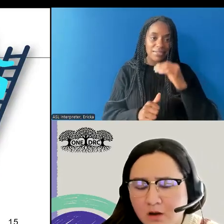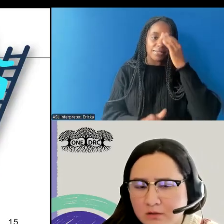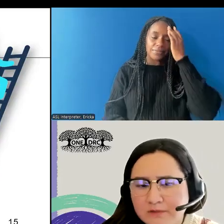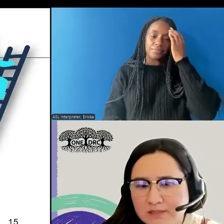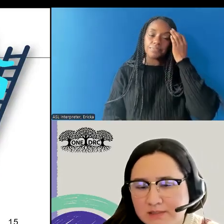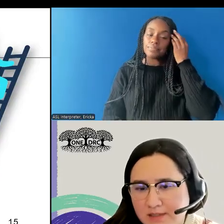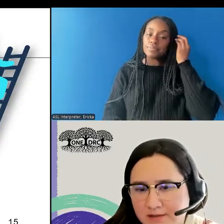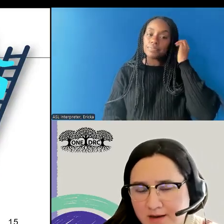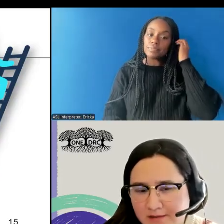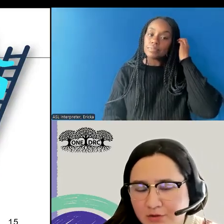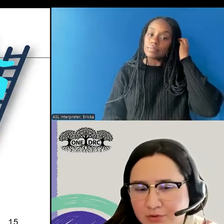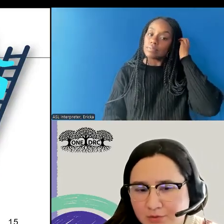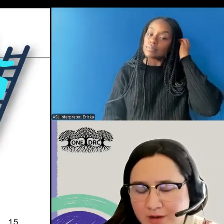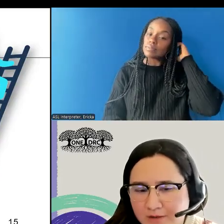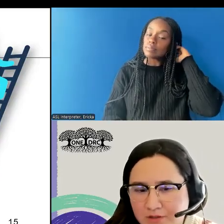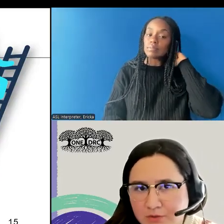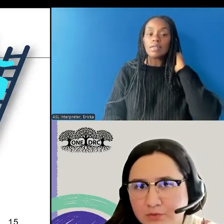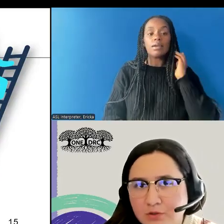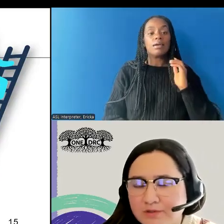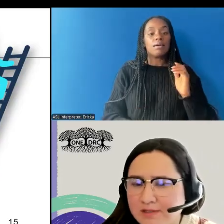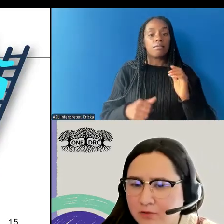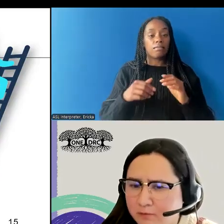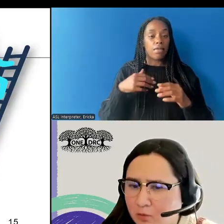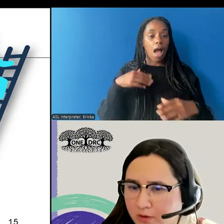all of this to say that you don't have to, you know, settle for what